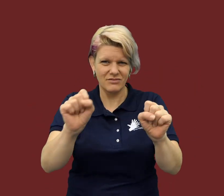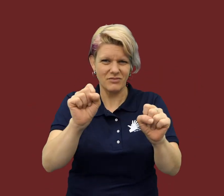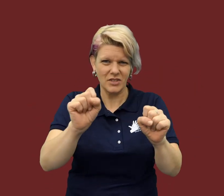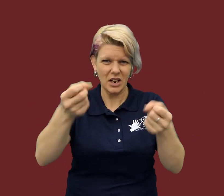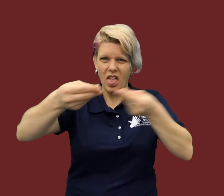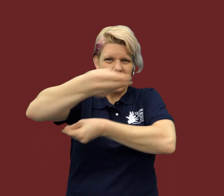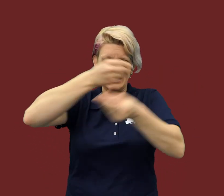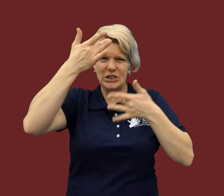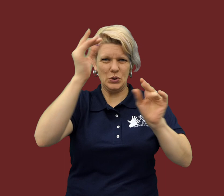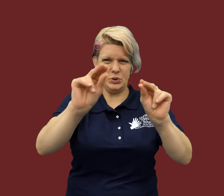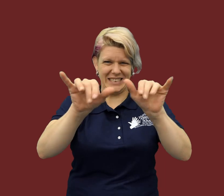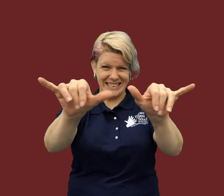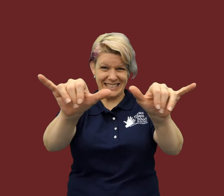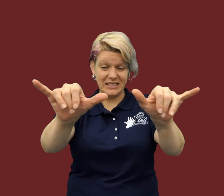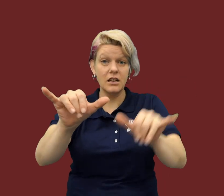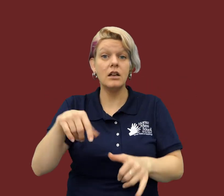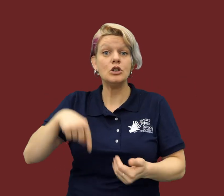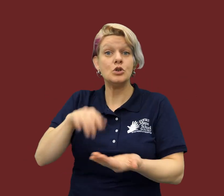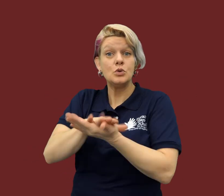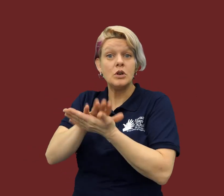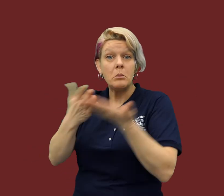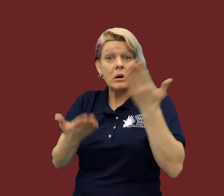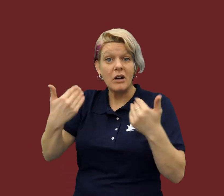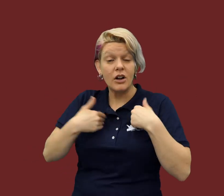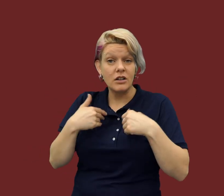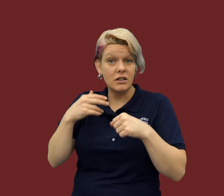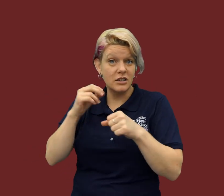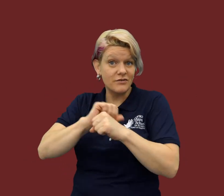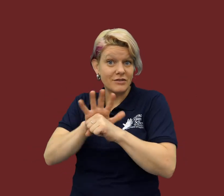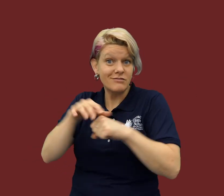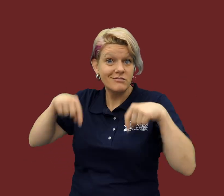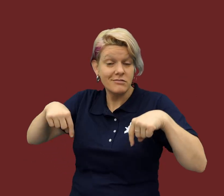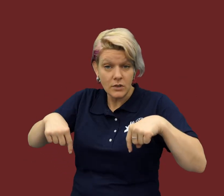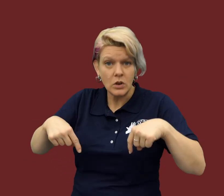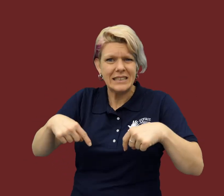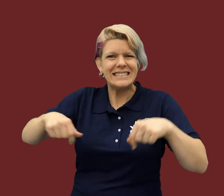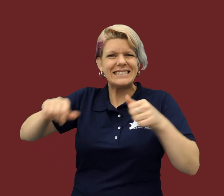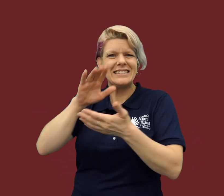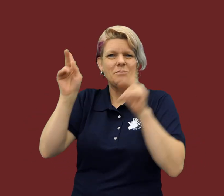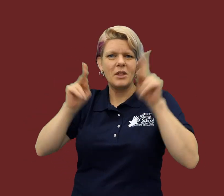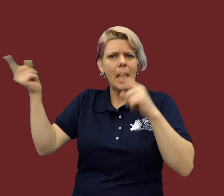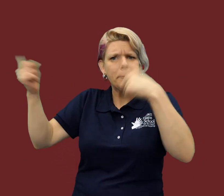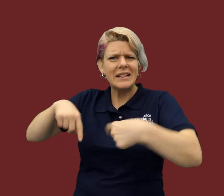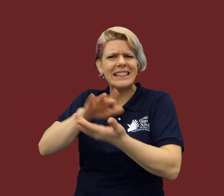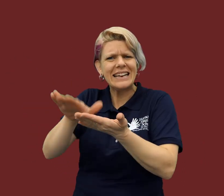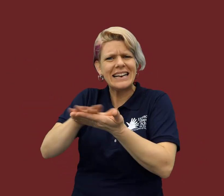virus. People will come to schools to disinfect and clean deeply to remove all traces of COVID-19.